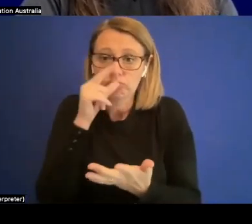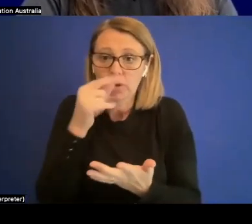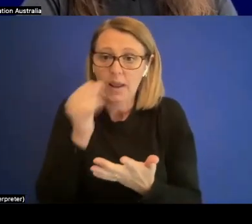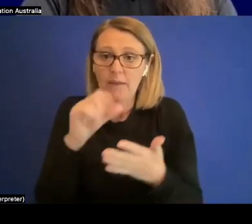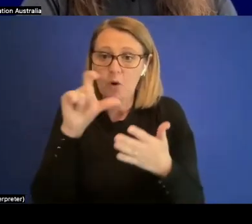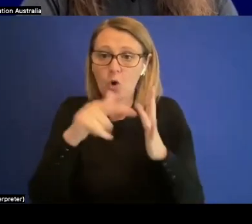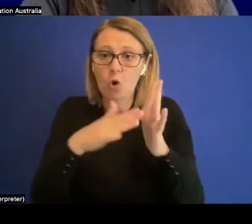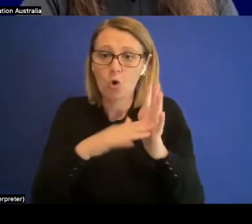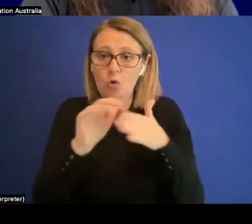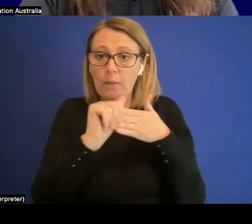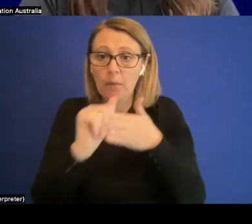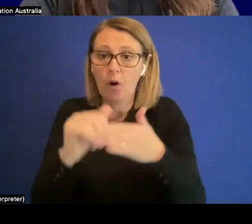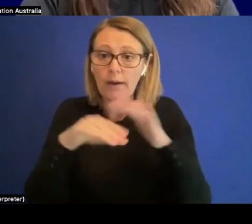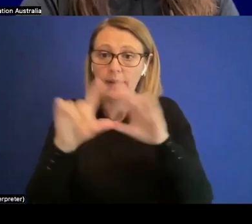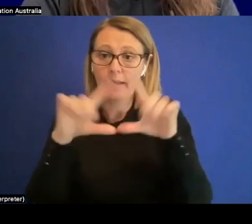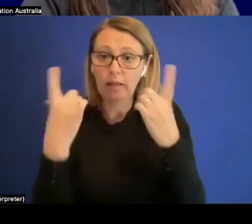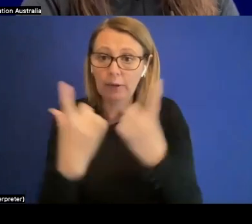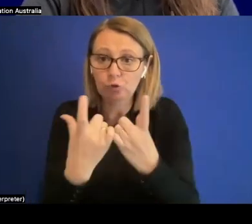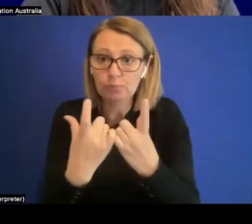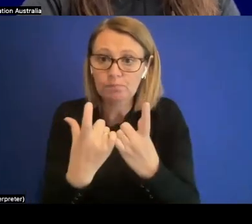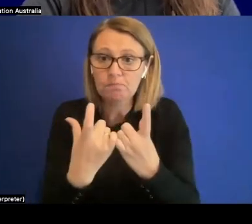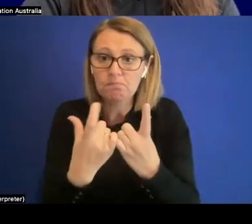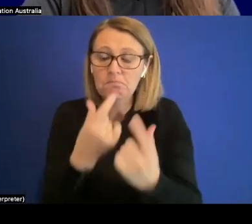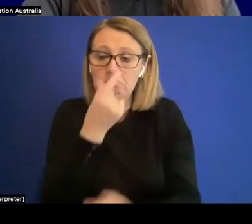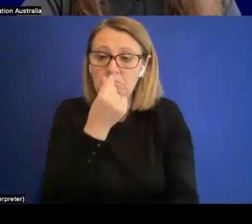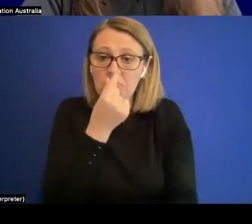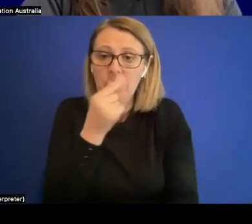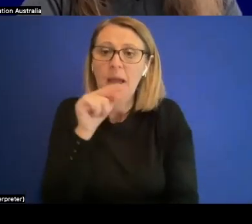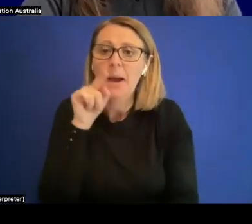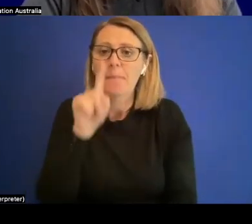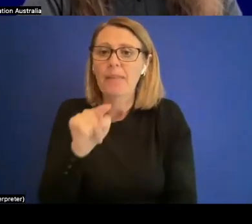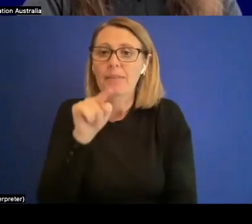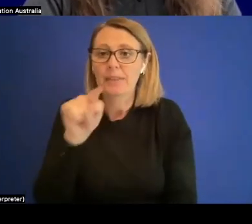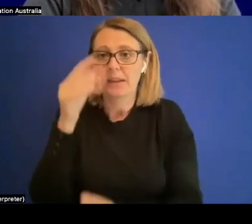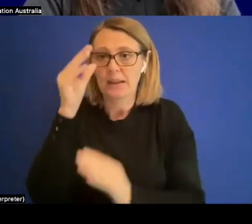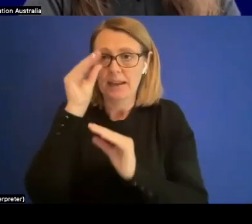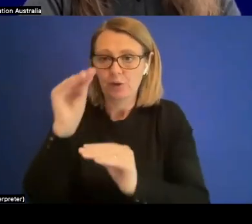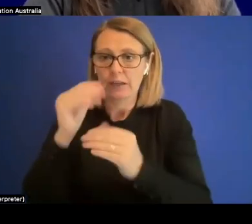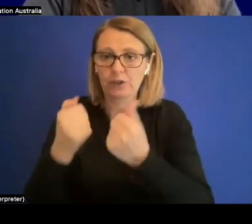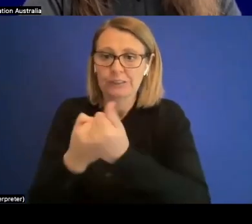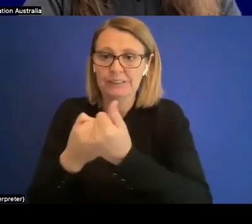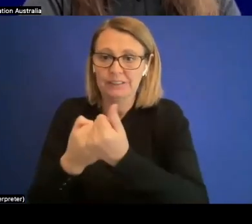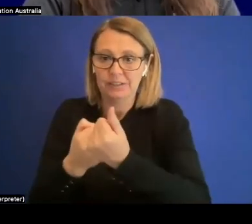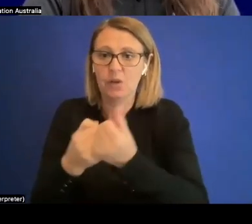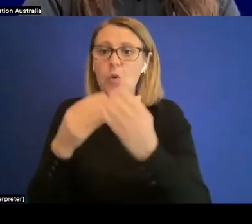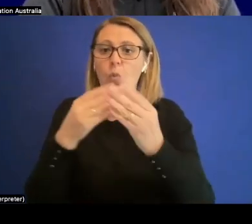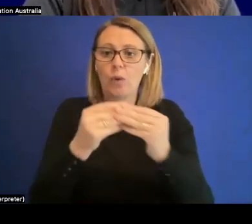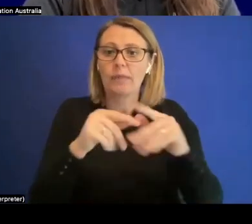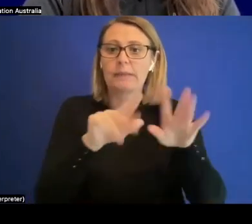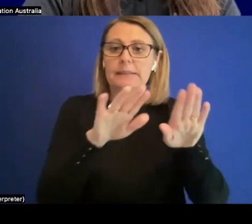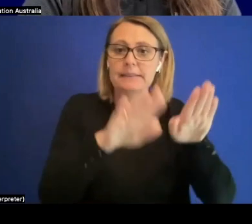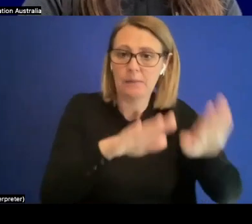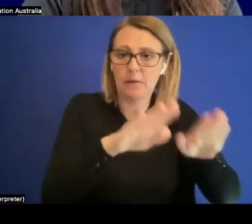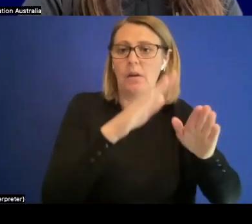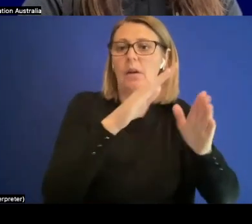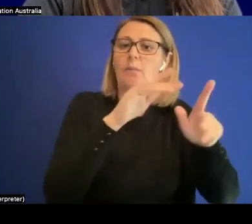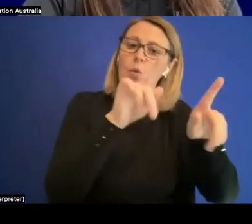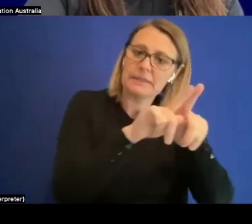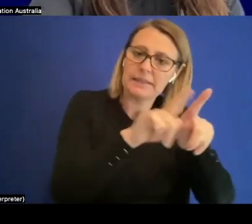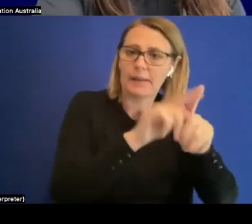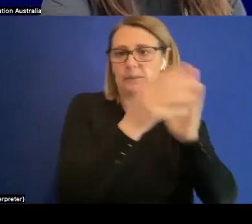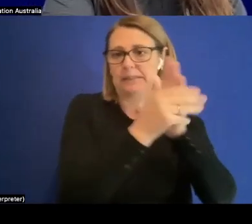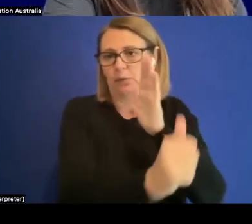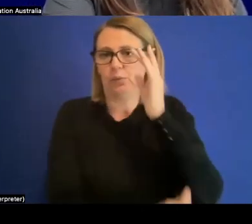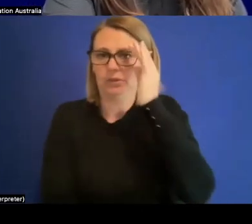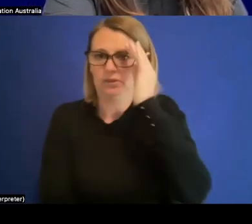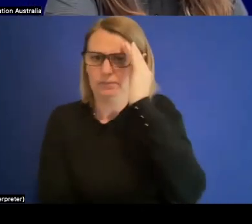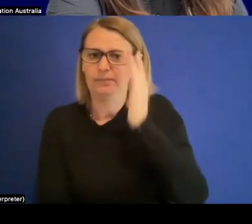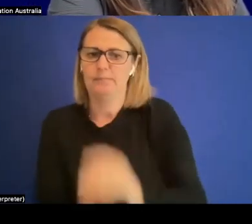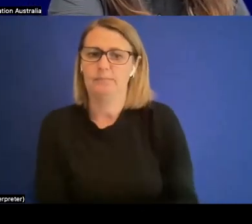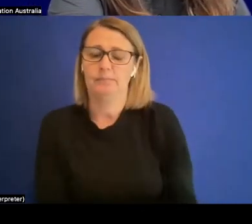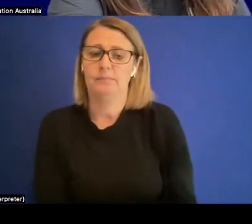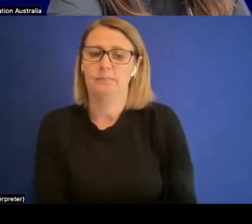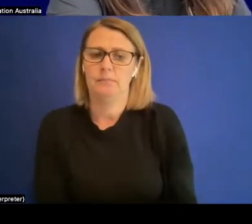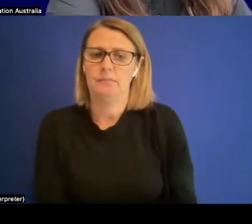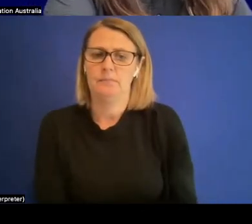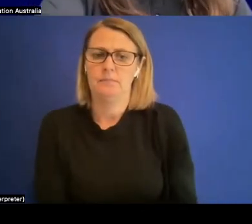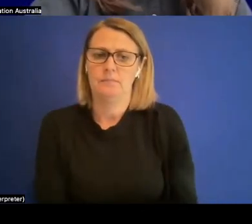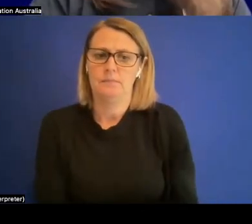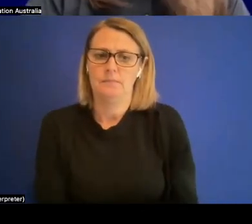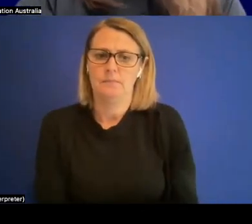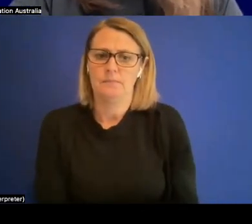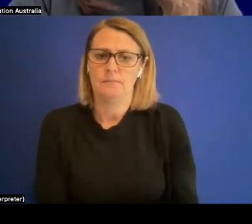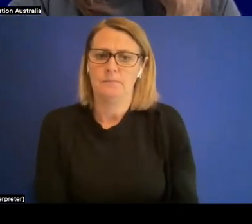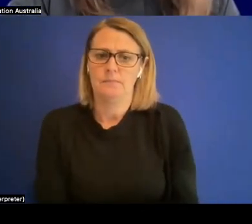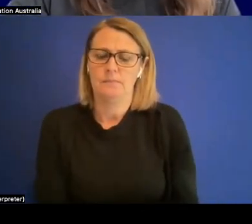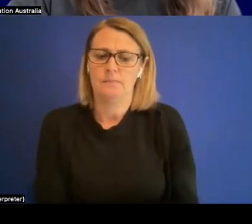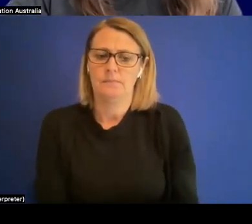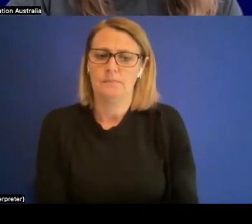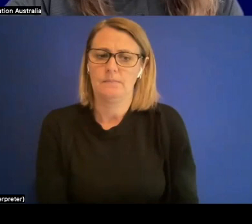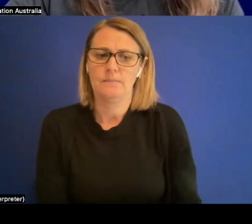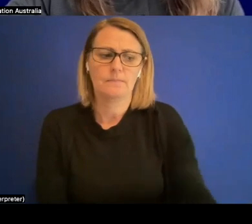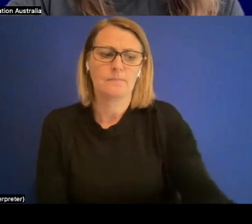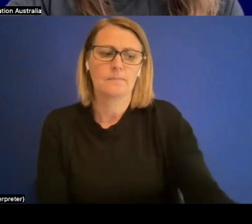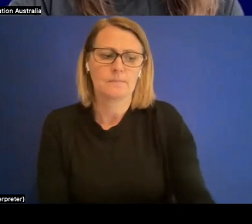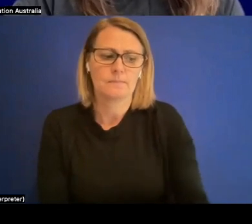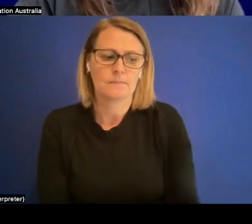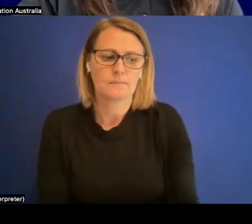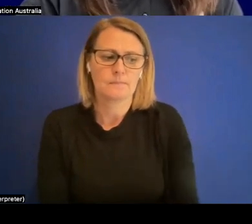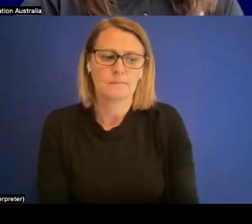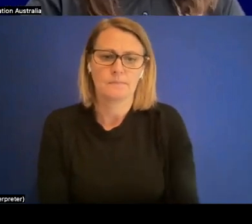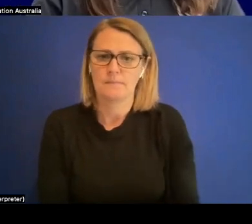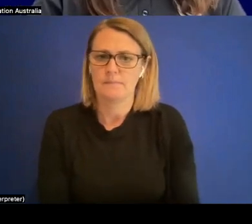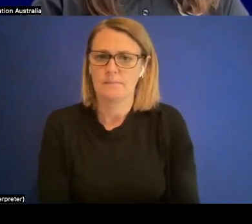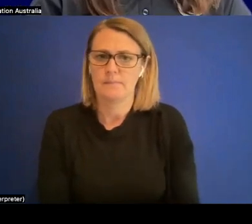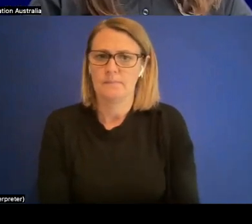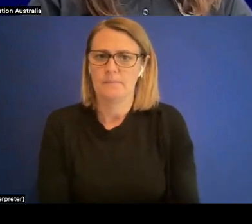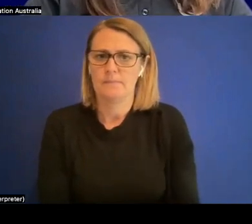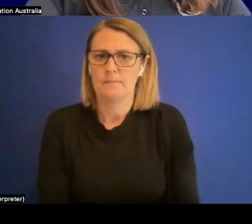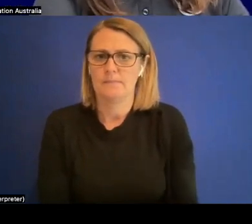in the classroom but they may actually be an education assistant with those same skills.